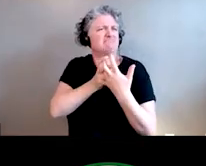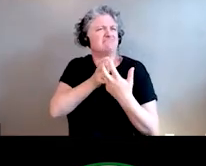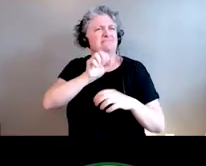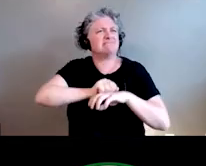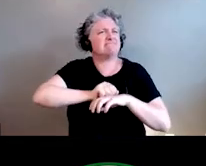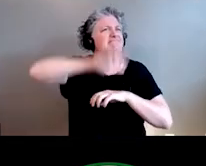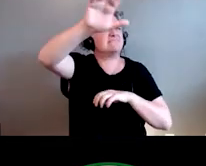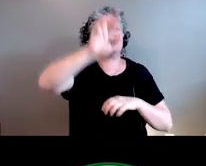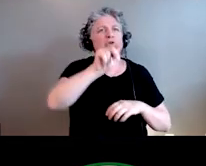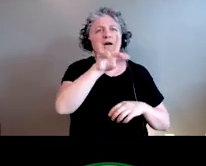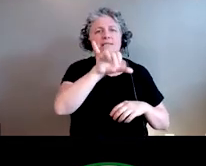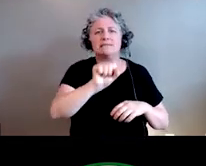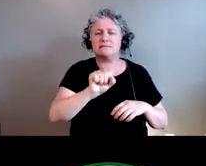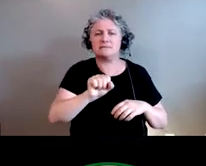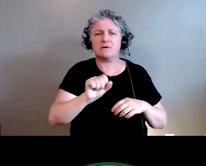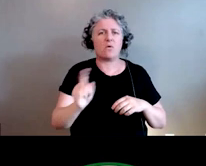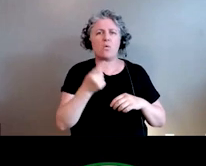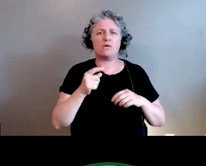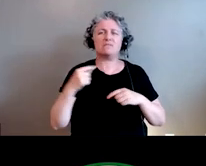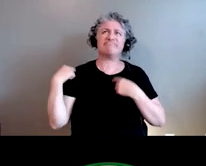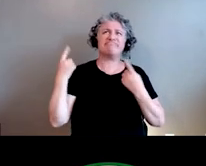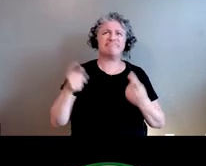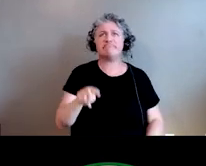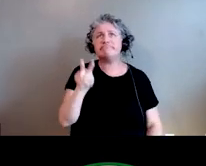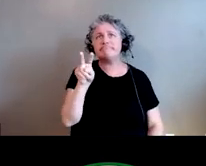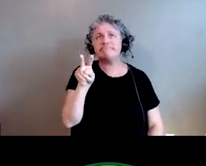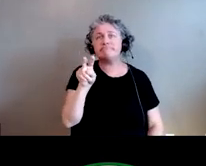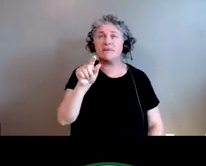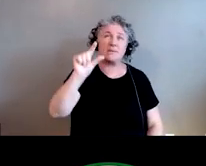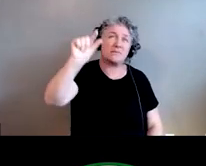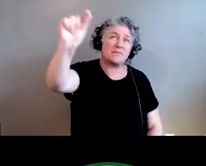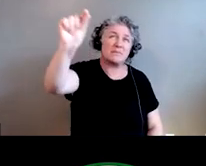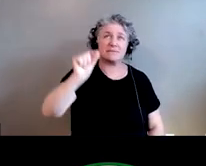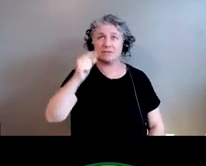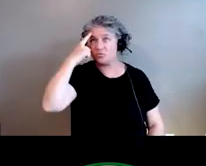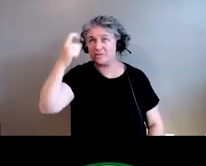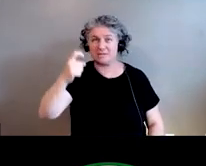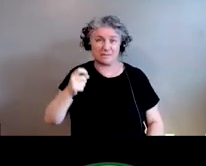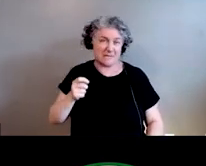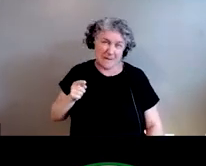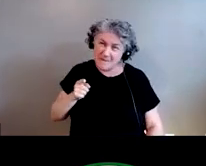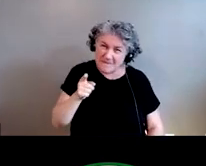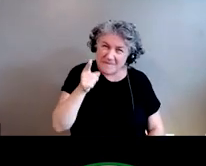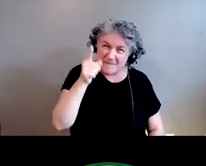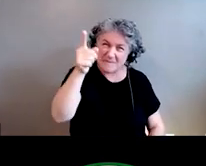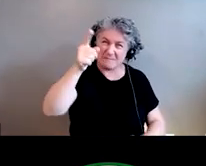Her dream was to hike summer and sit on top of a mountain. And watch life unfold beneath her.